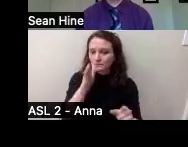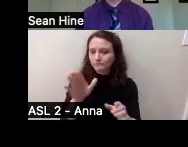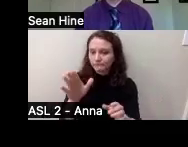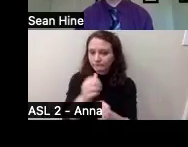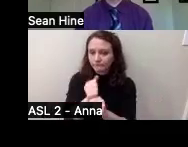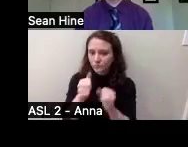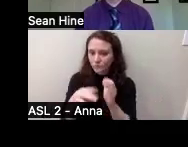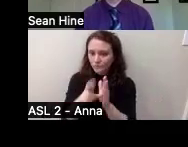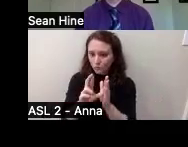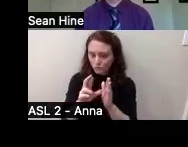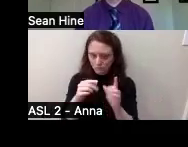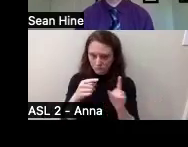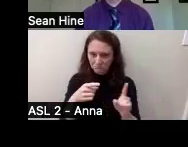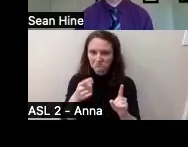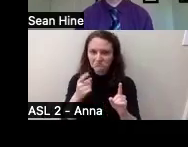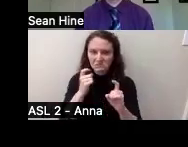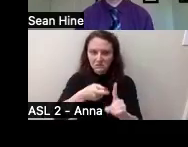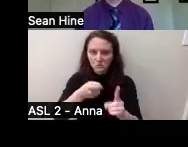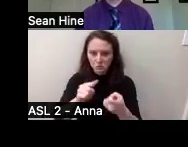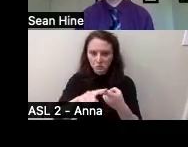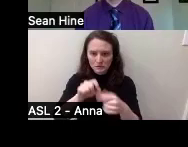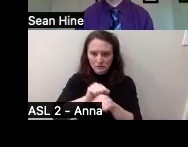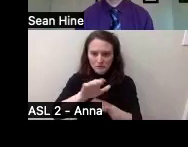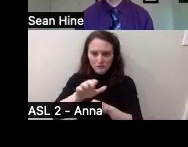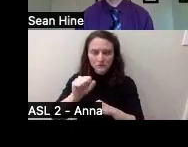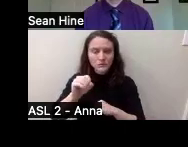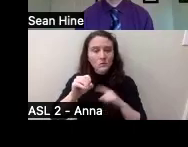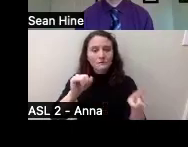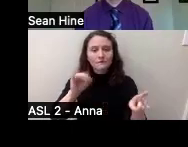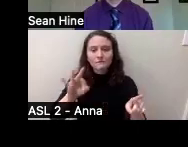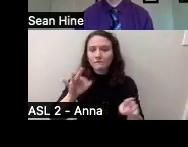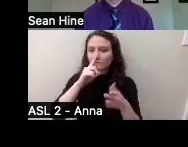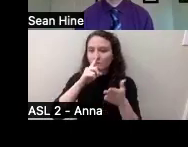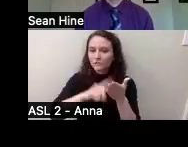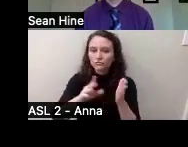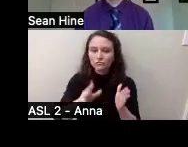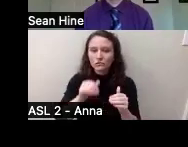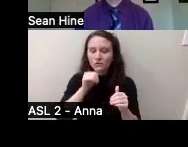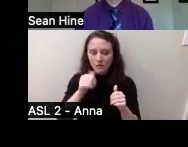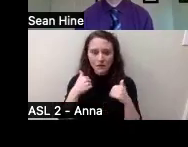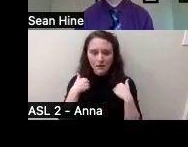when it was submitted. So if the investigator did not have ESI status or they had expired,